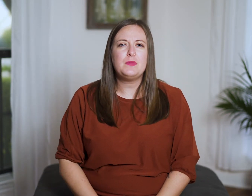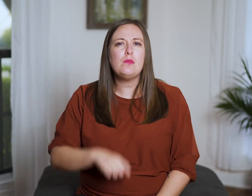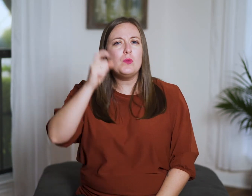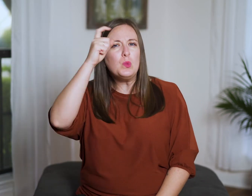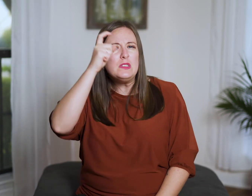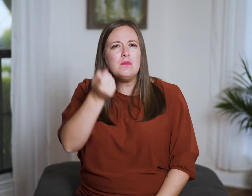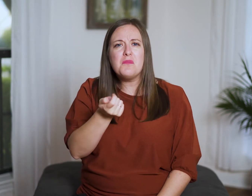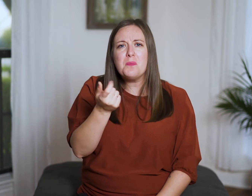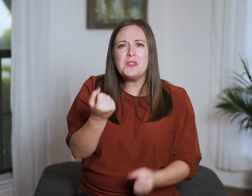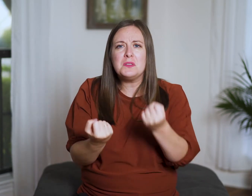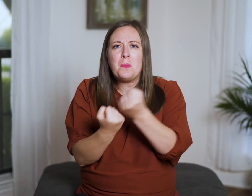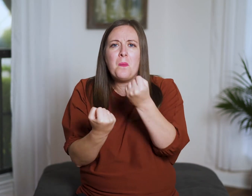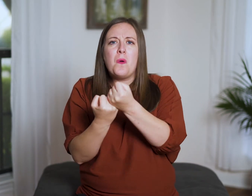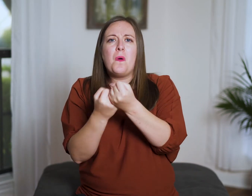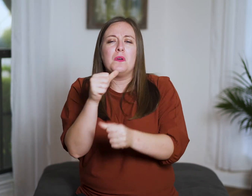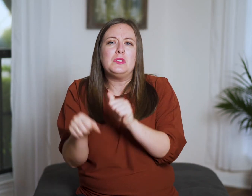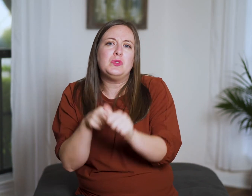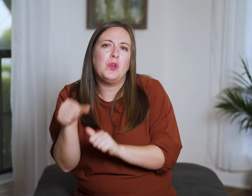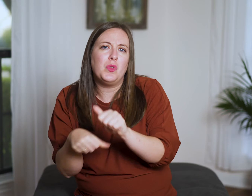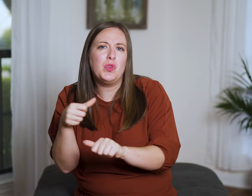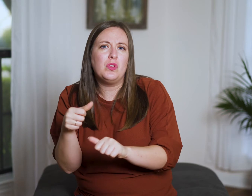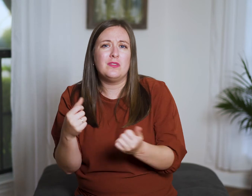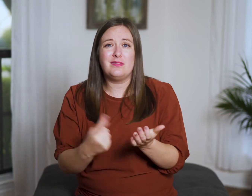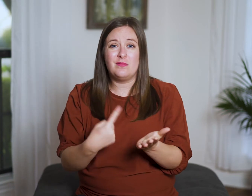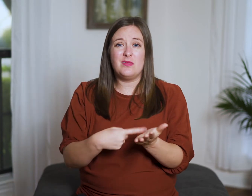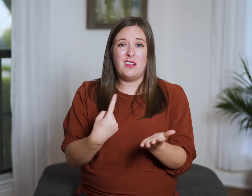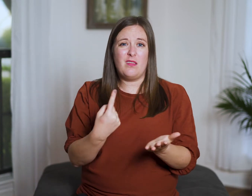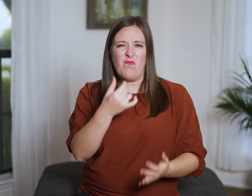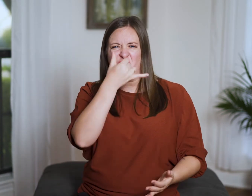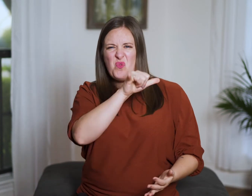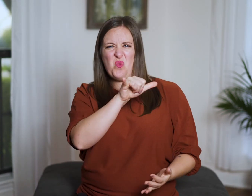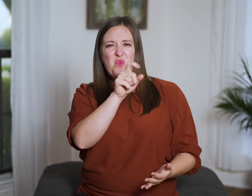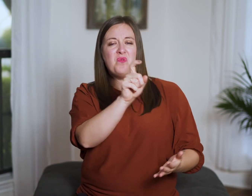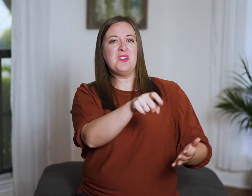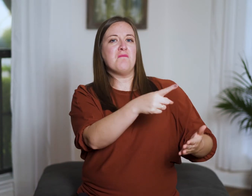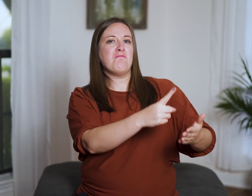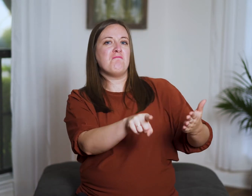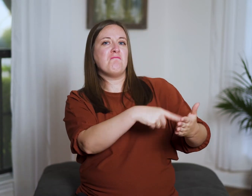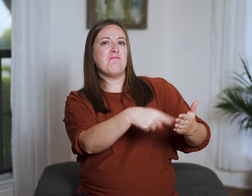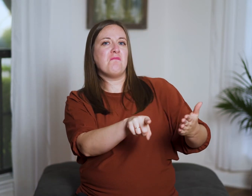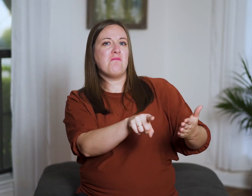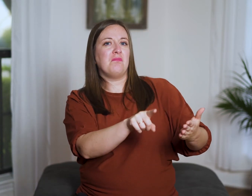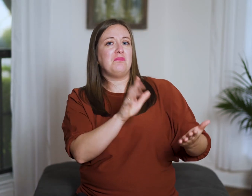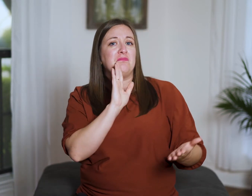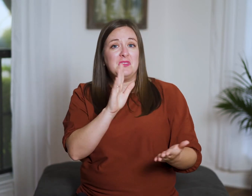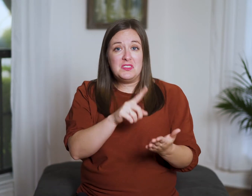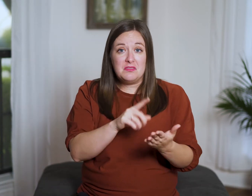These bits of wisdom complement each other. There are times when a fool needs to be corrected